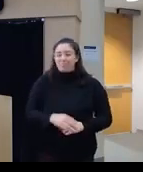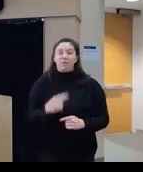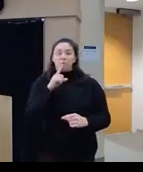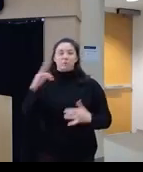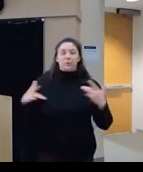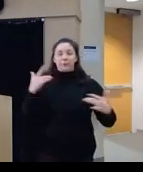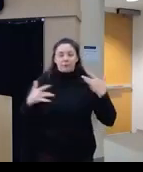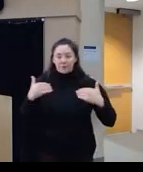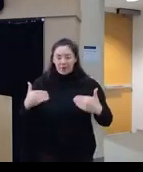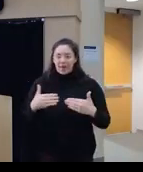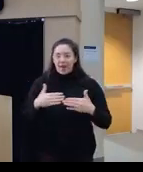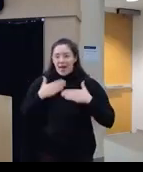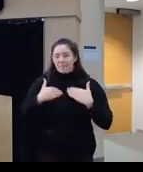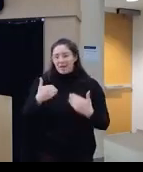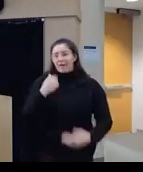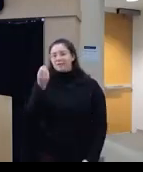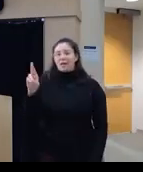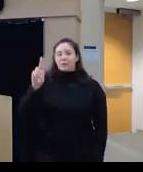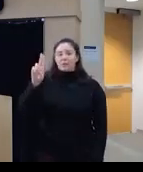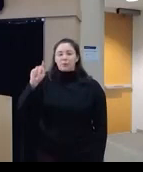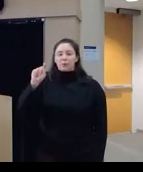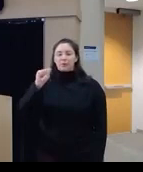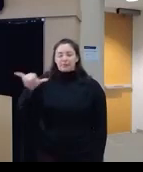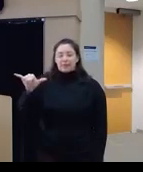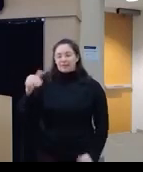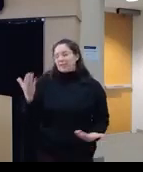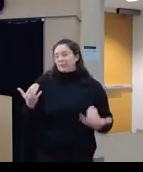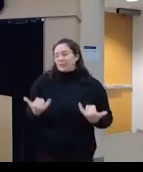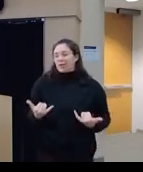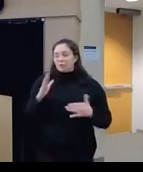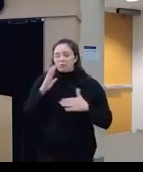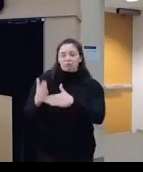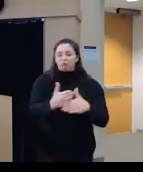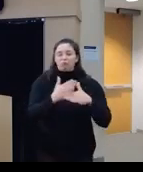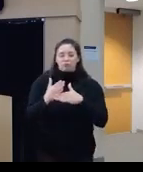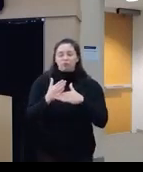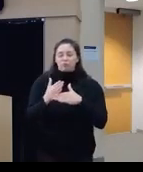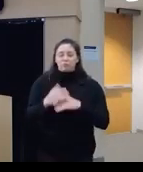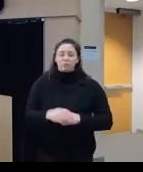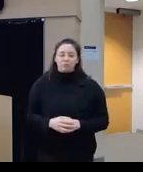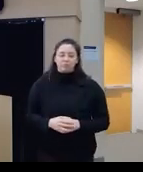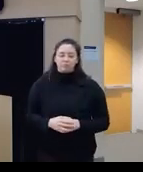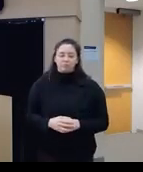happy to have Dr uty be able to come and share this information with us I had first learned